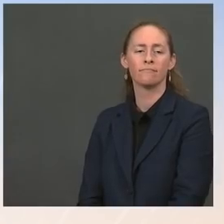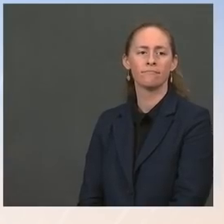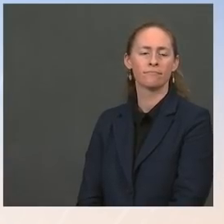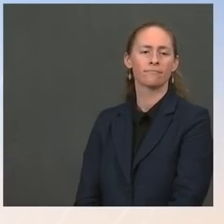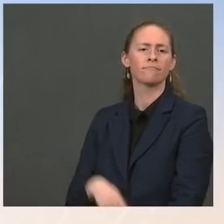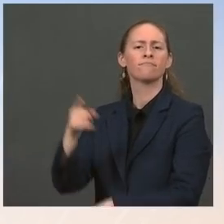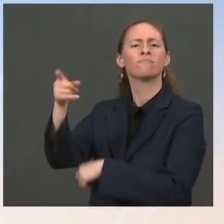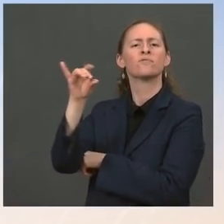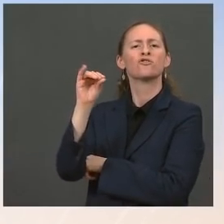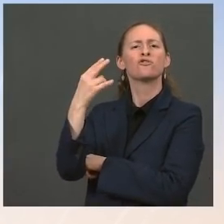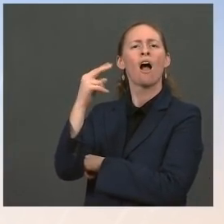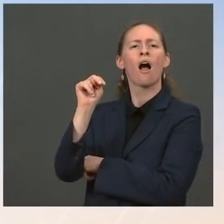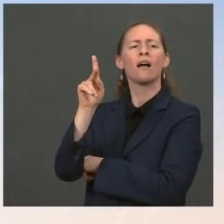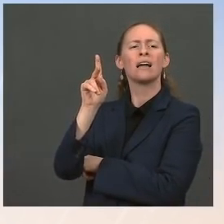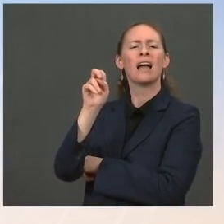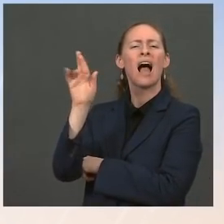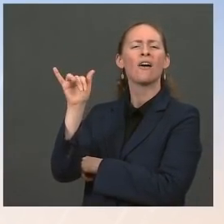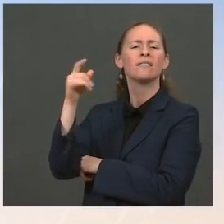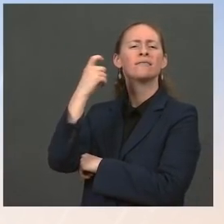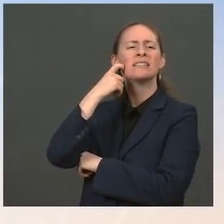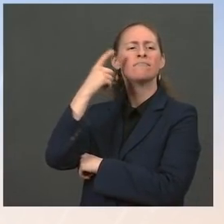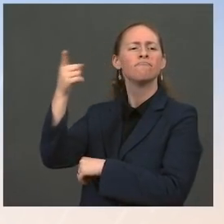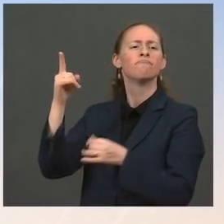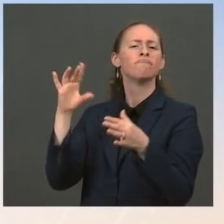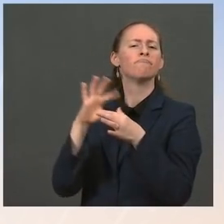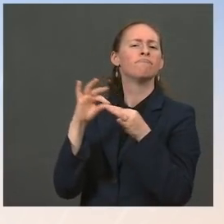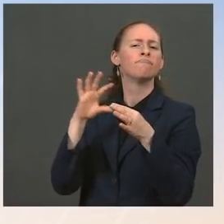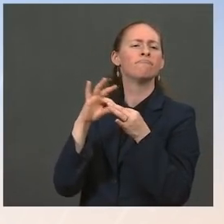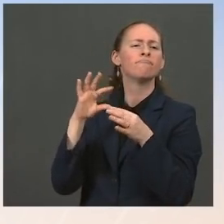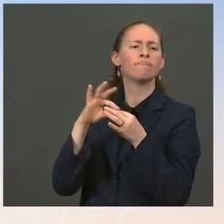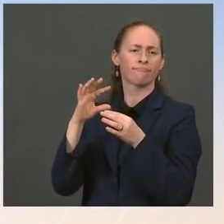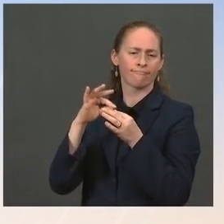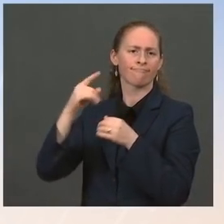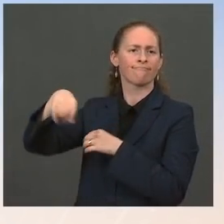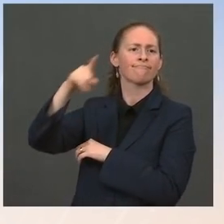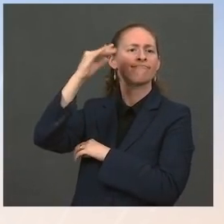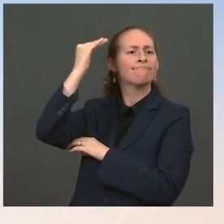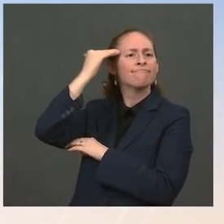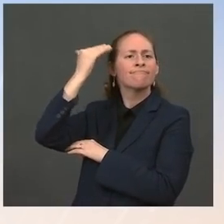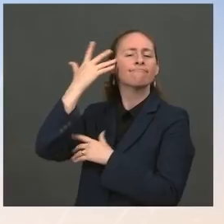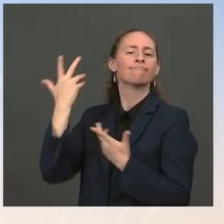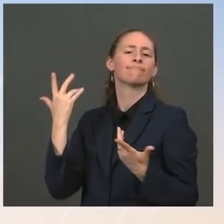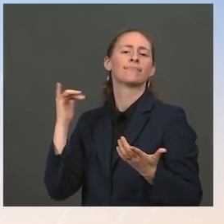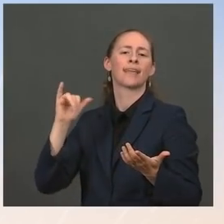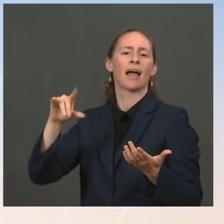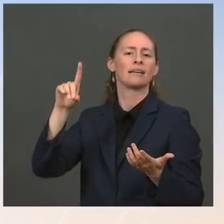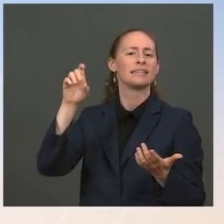aware of the displeasure after the deal was announced. Was he not aware of something before the deal was announced?